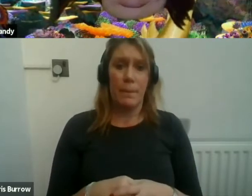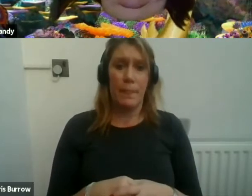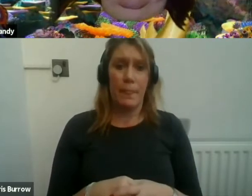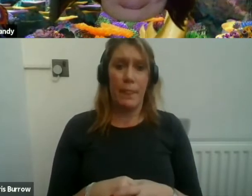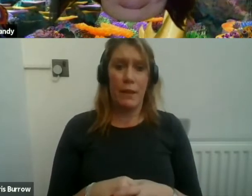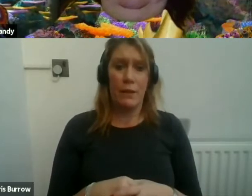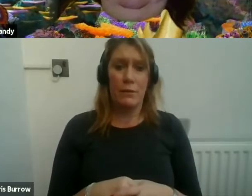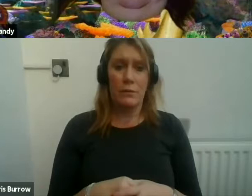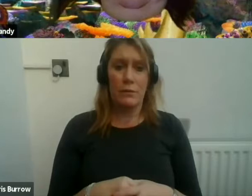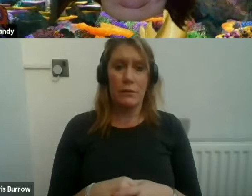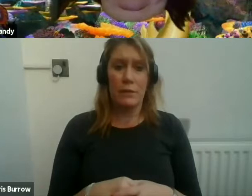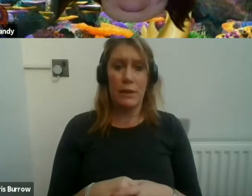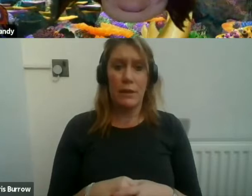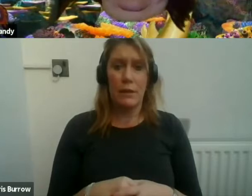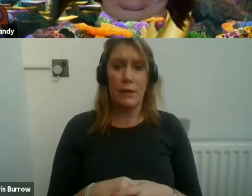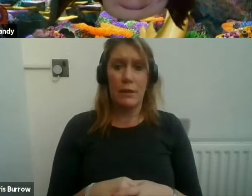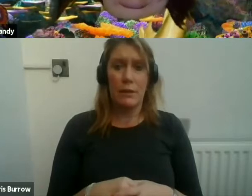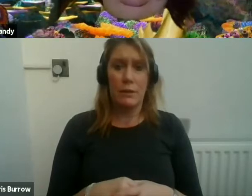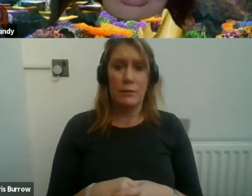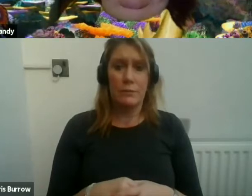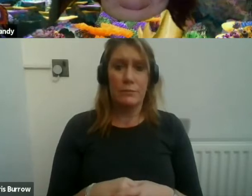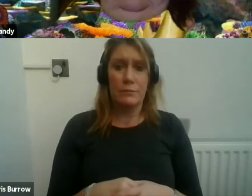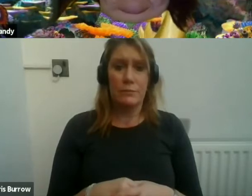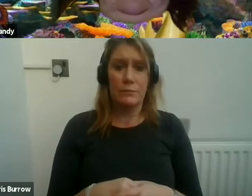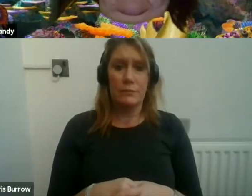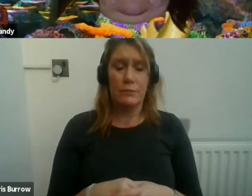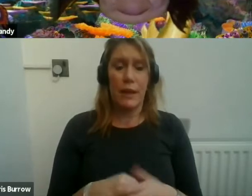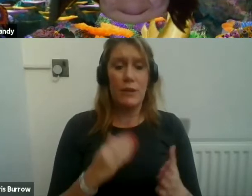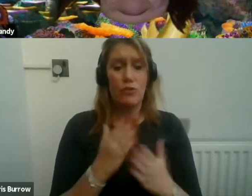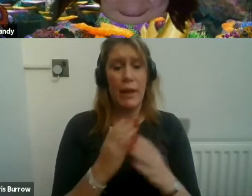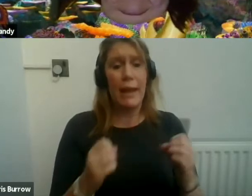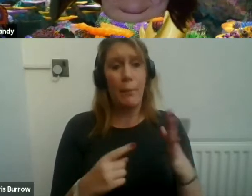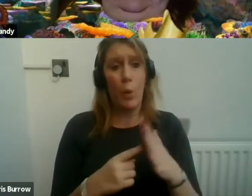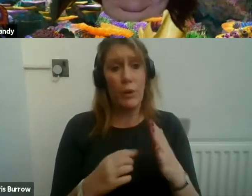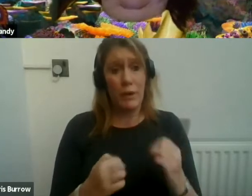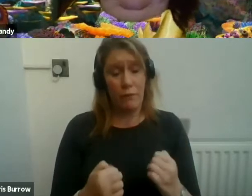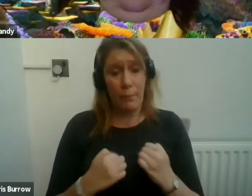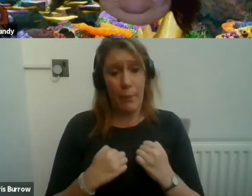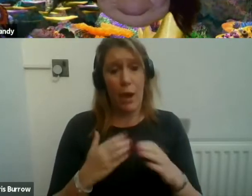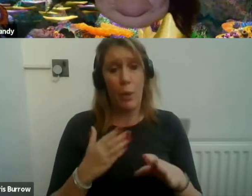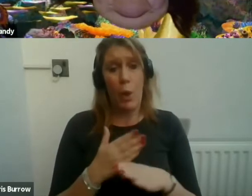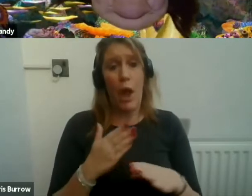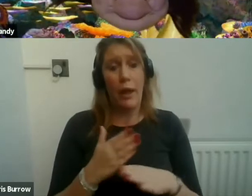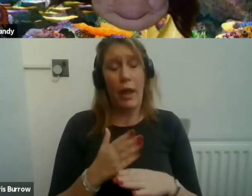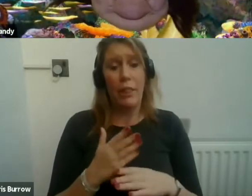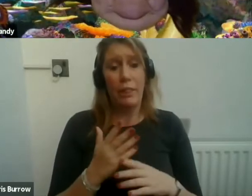that for me in my work, we are reflected,